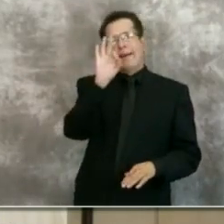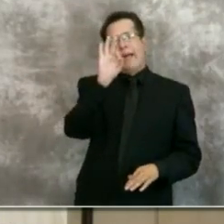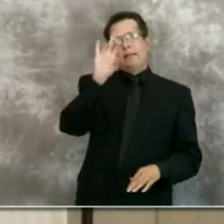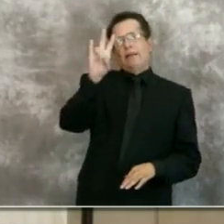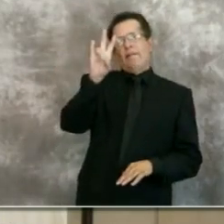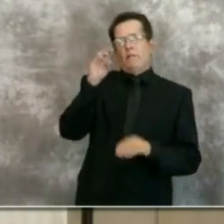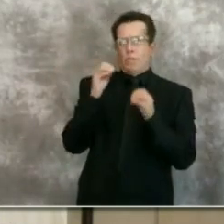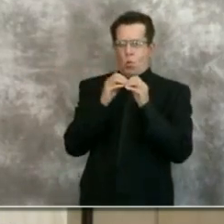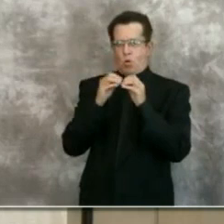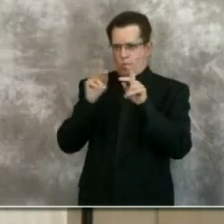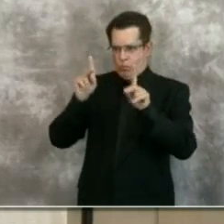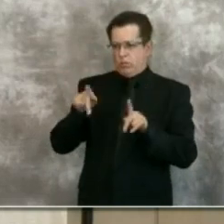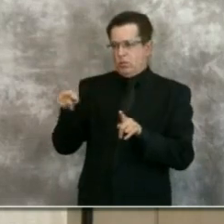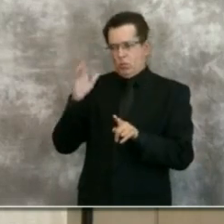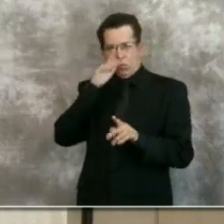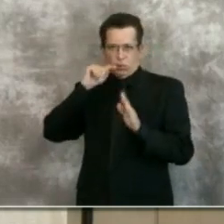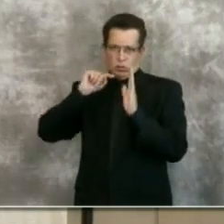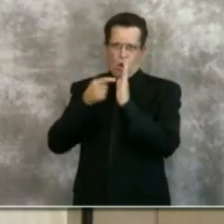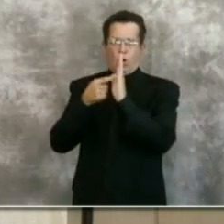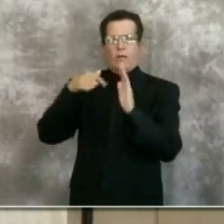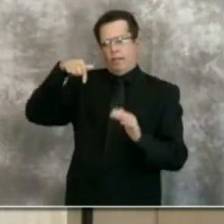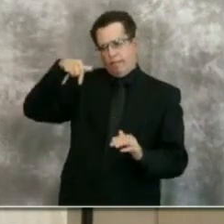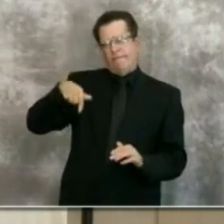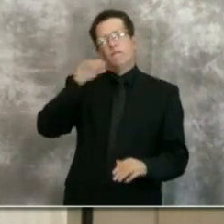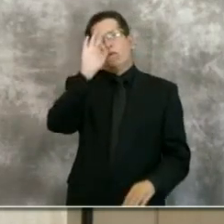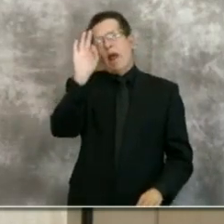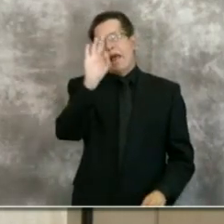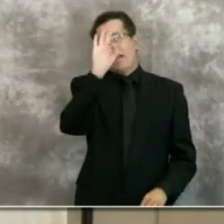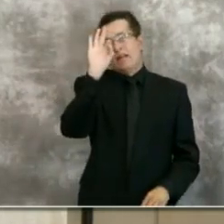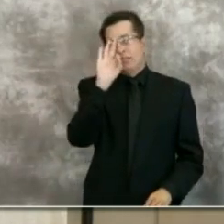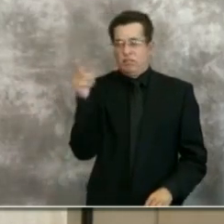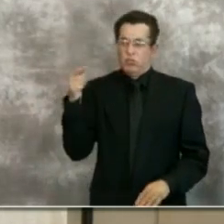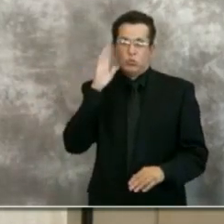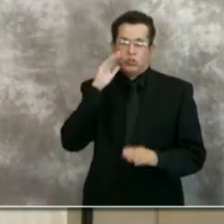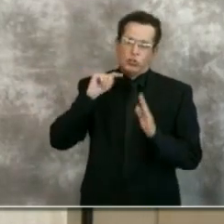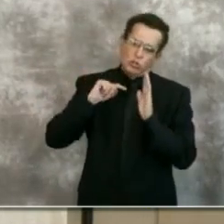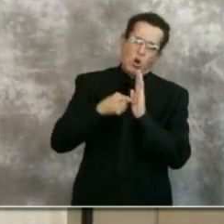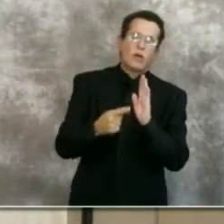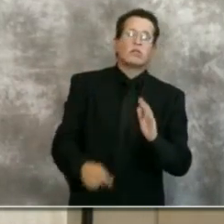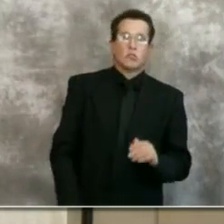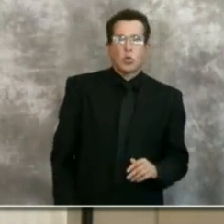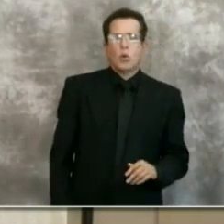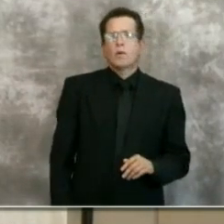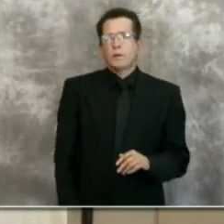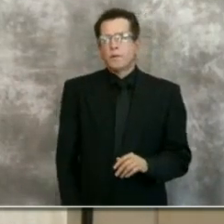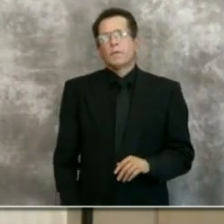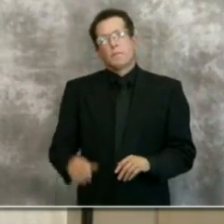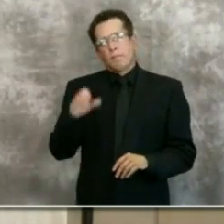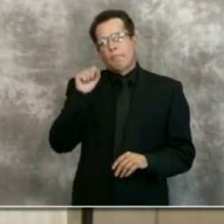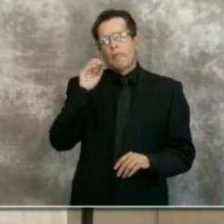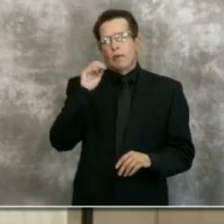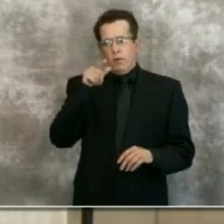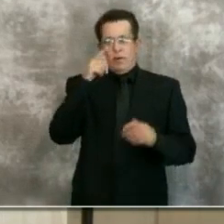HIRING PROCESS SO IN TOTAL AS STATED BEFORE WE HAVE A 97 CASE INVESTIGATORS THAT WILL START AND TAKE THEIR FIRST